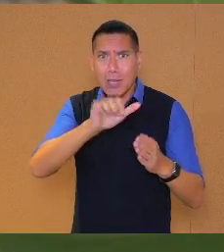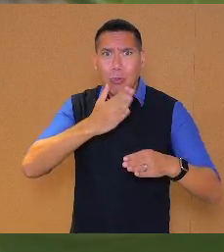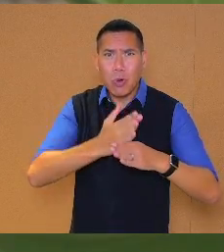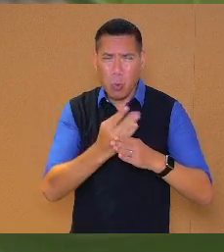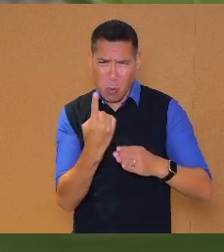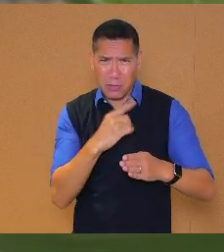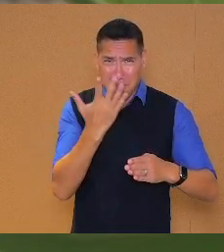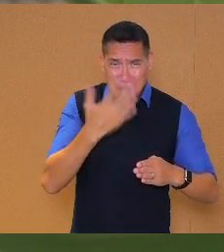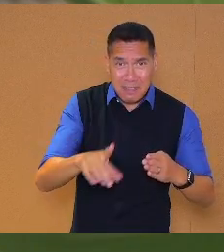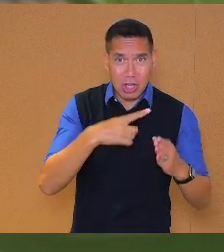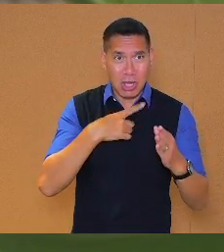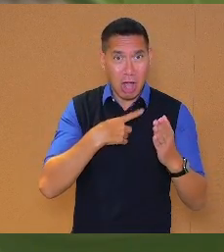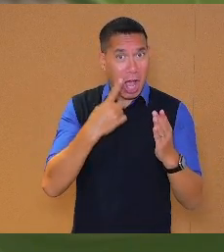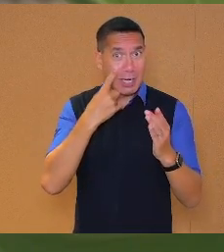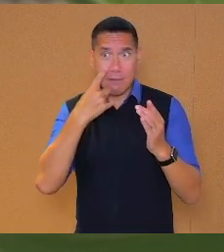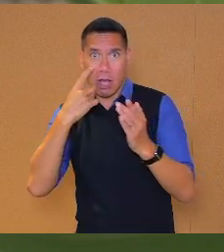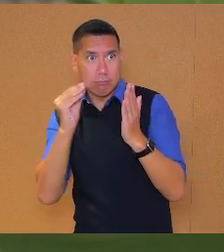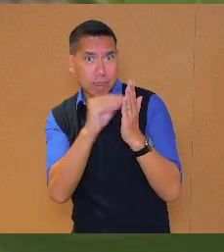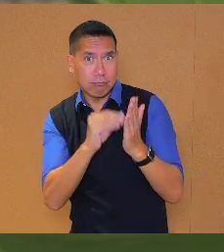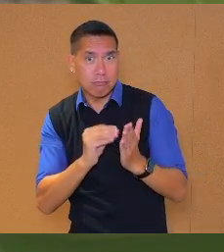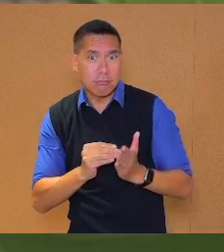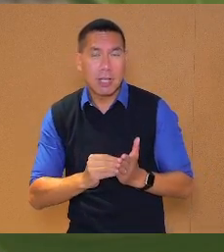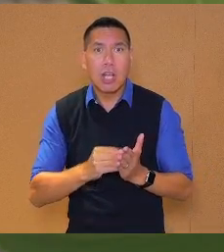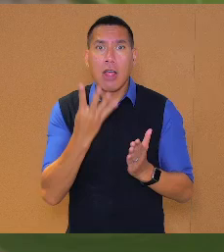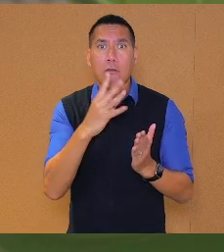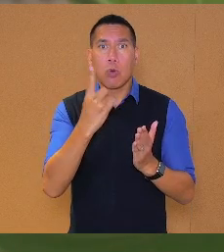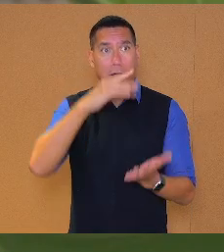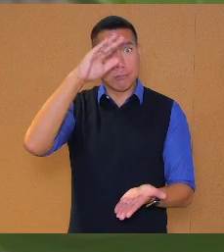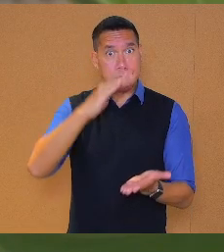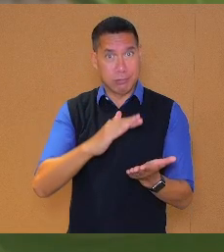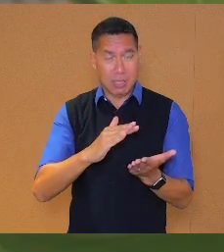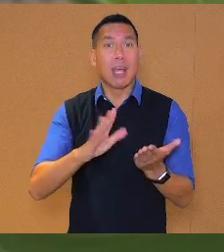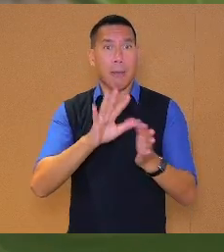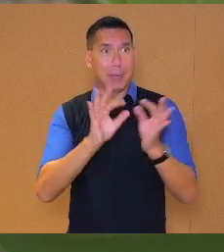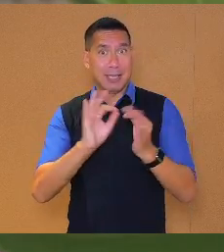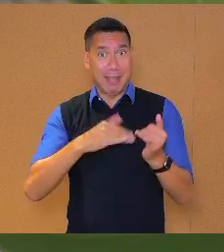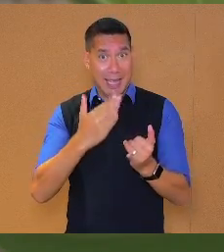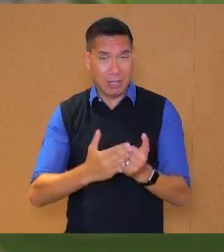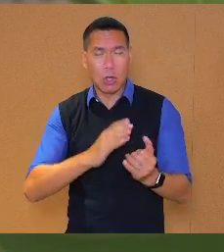process no easy feat. I want to thank those who took the time to nominate, acknowledge the work of each of those 150 identified, and get a call out to the 41 finalists. You should all be very proud. The range of nominations